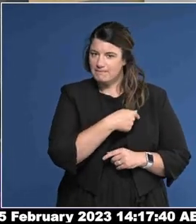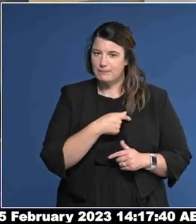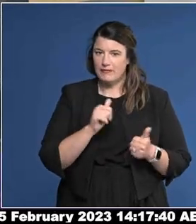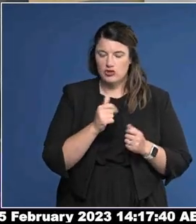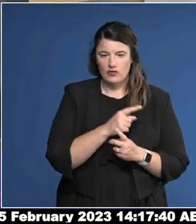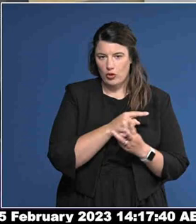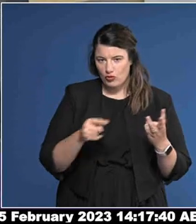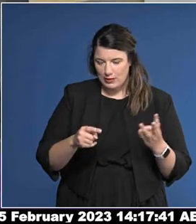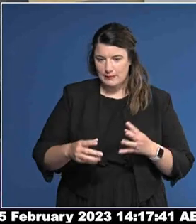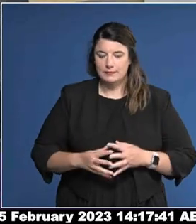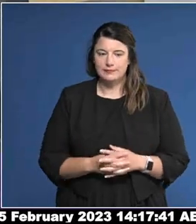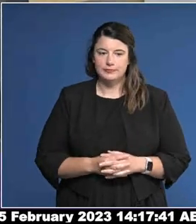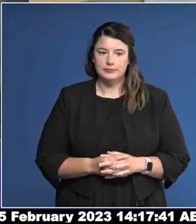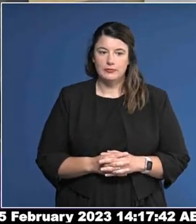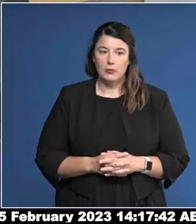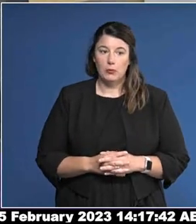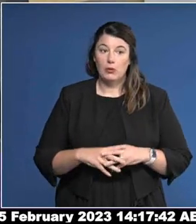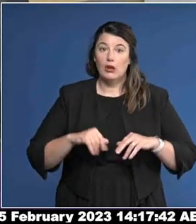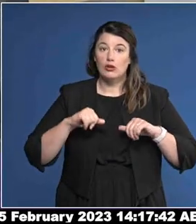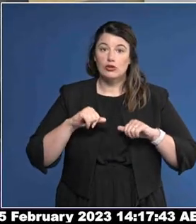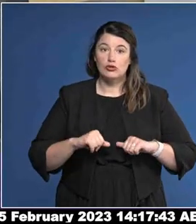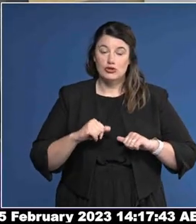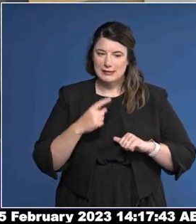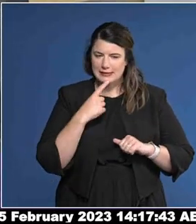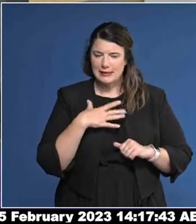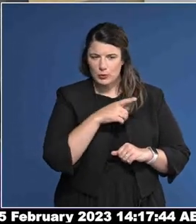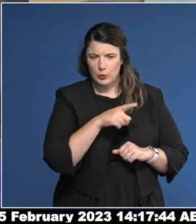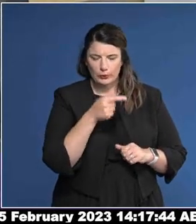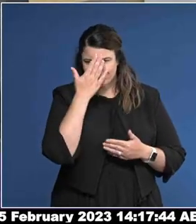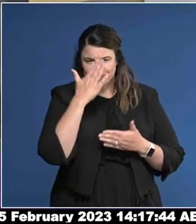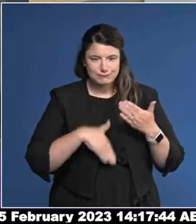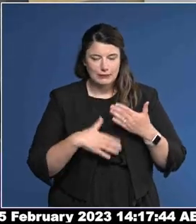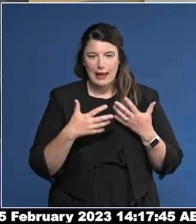Since you are all seasoned veterans, there is no need for a further welcome.